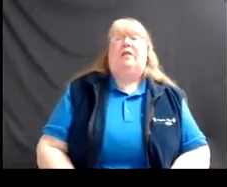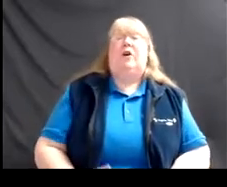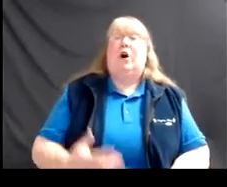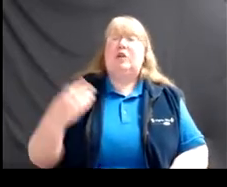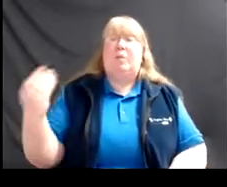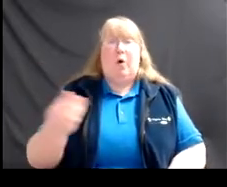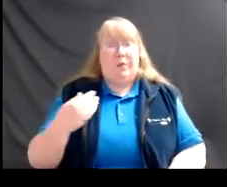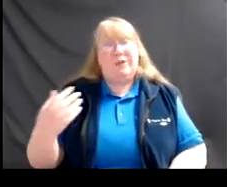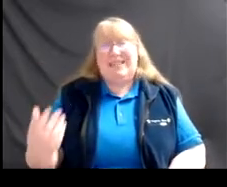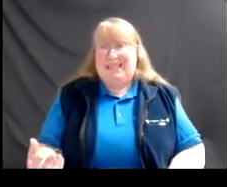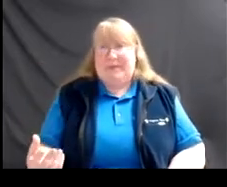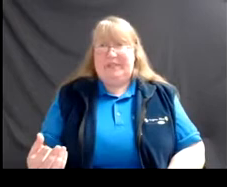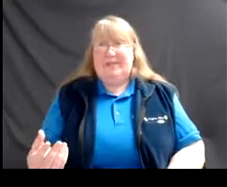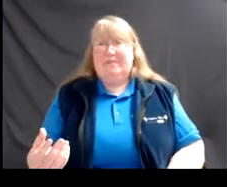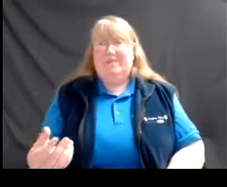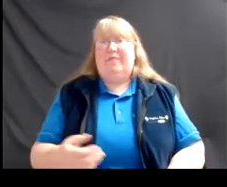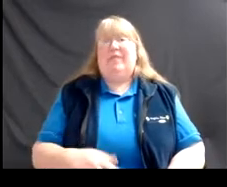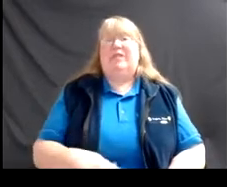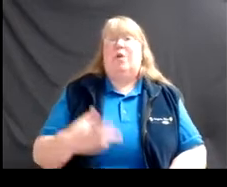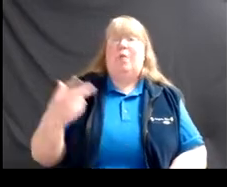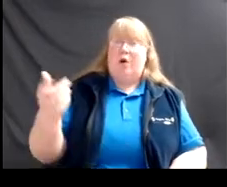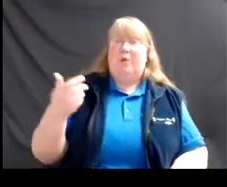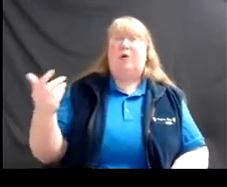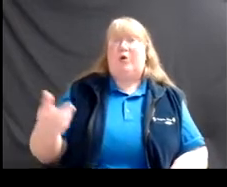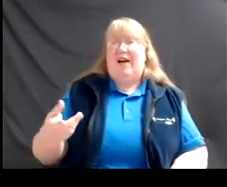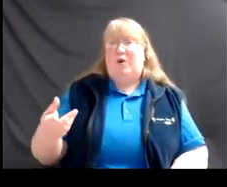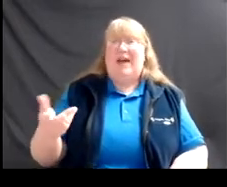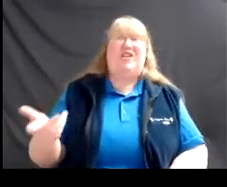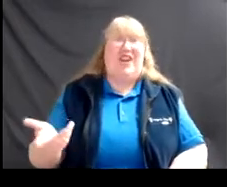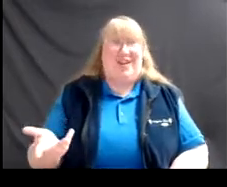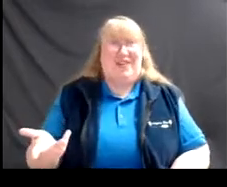There are also portable systems. So, portable travel bed shakers.